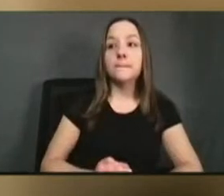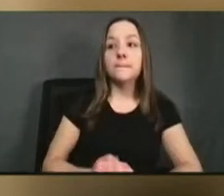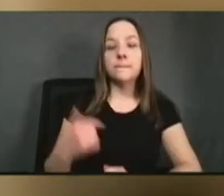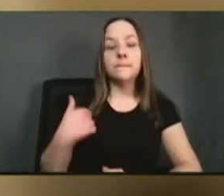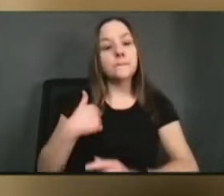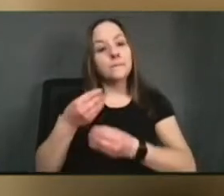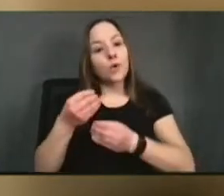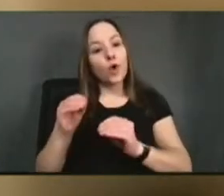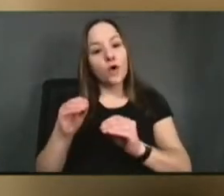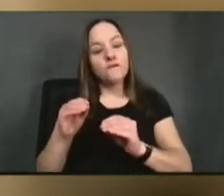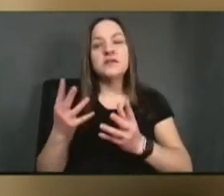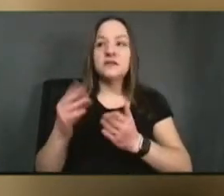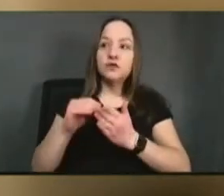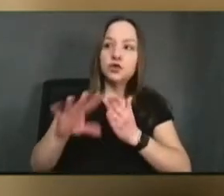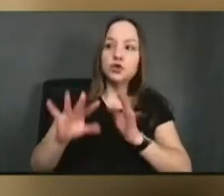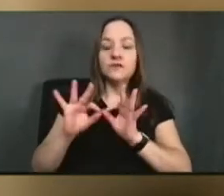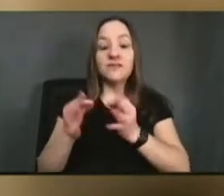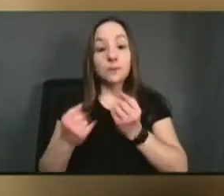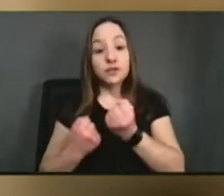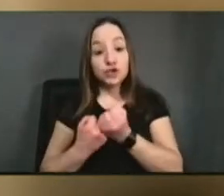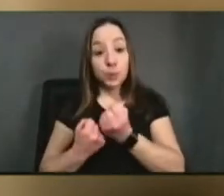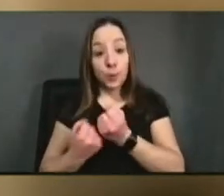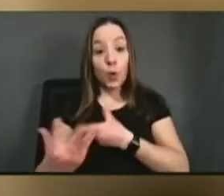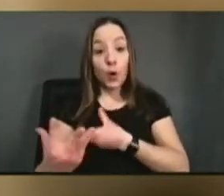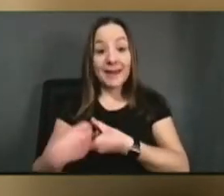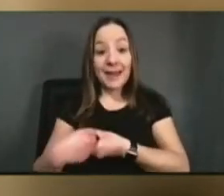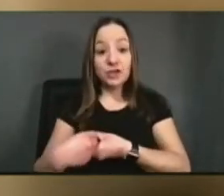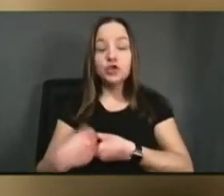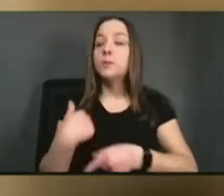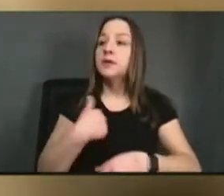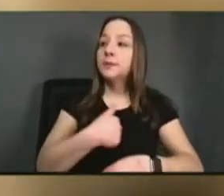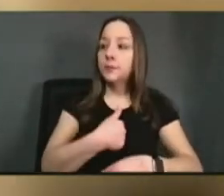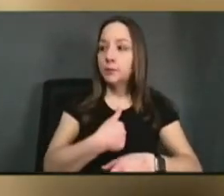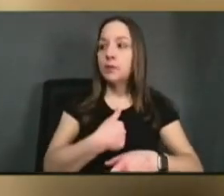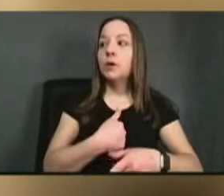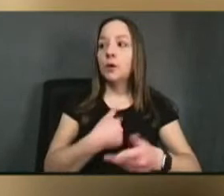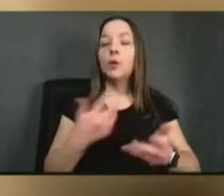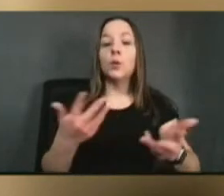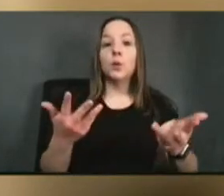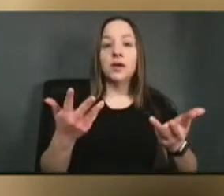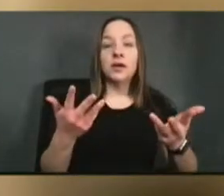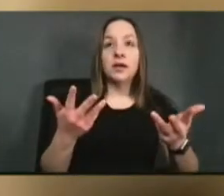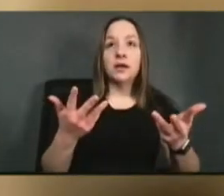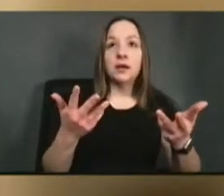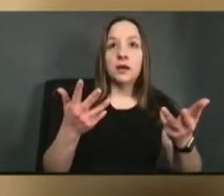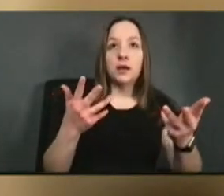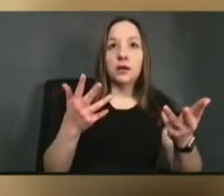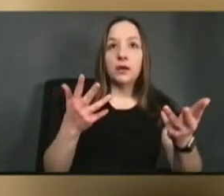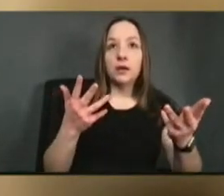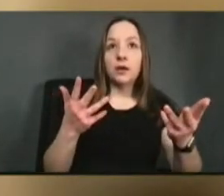curriculum, um, out of the office of, uh students and families, support and